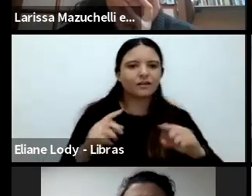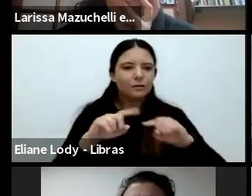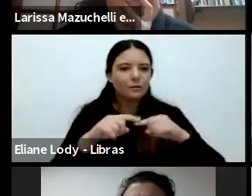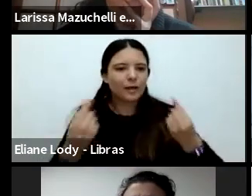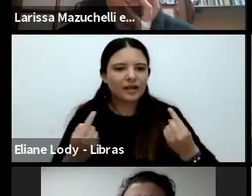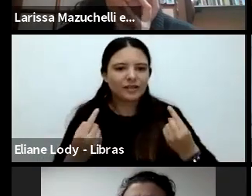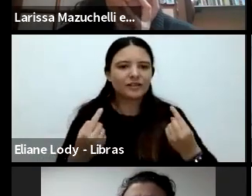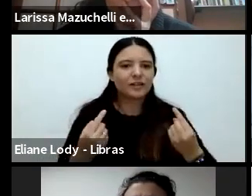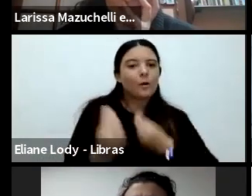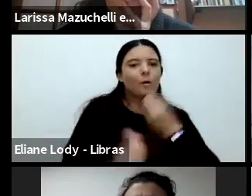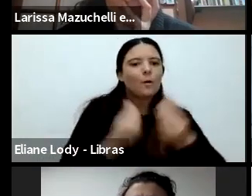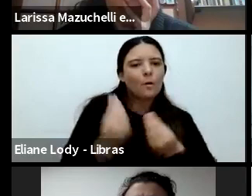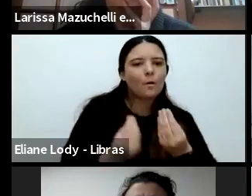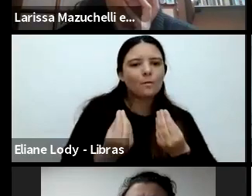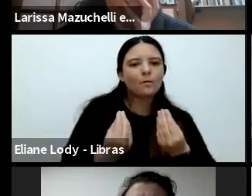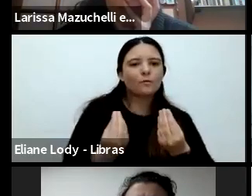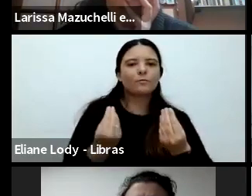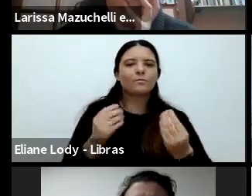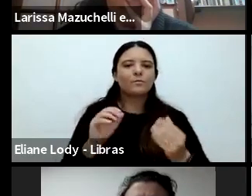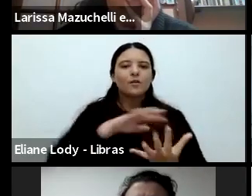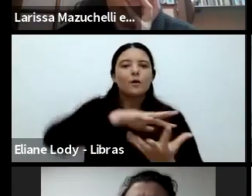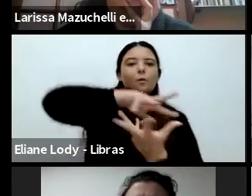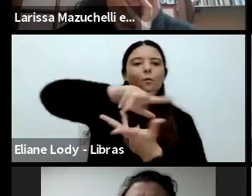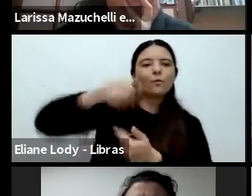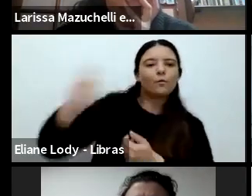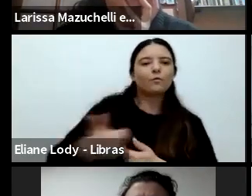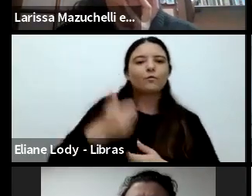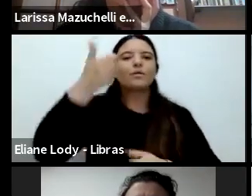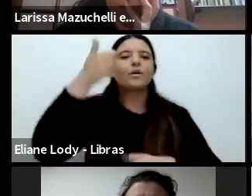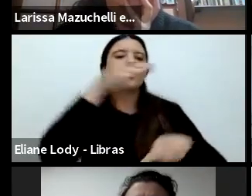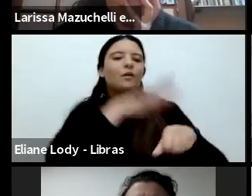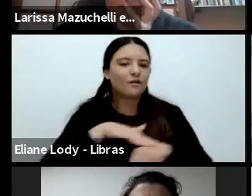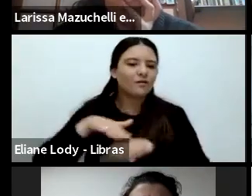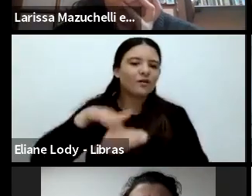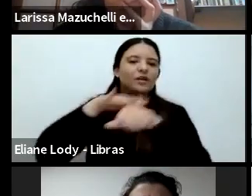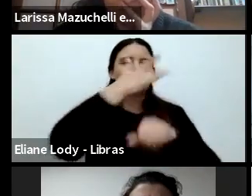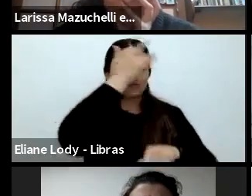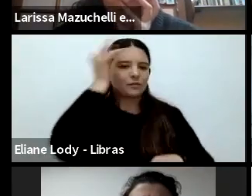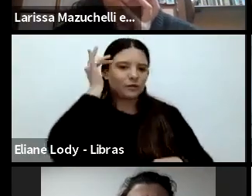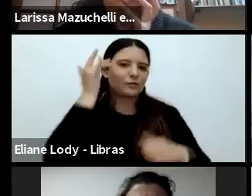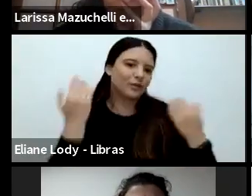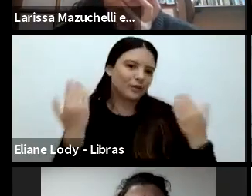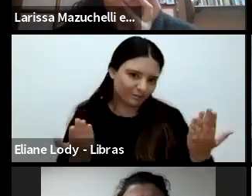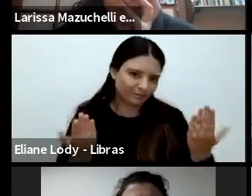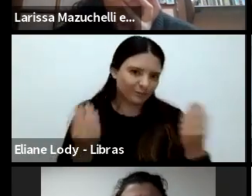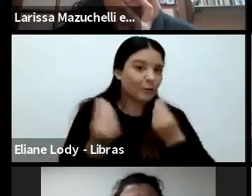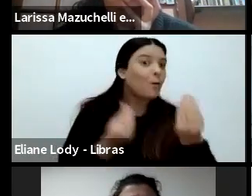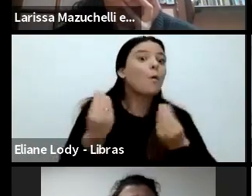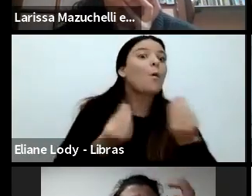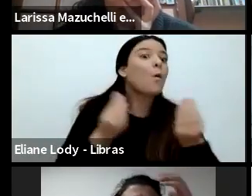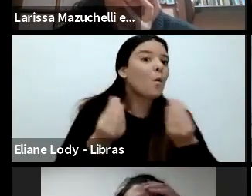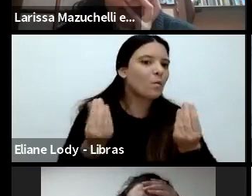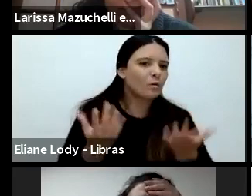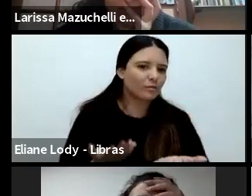to make life better for other people to make life better for other people who don't, who. don't don't have the full array of have the full array of Evolutionary. feature features and the human